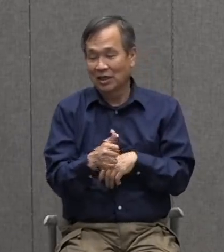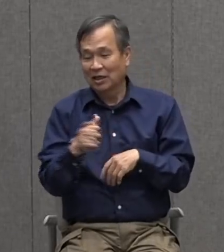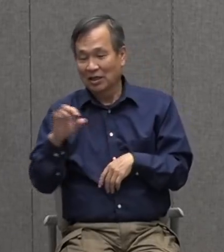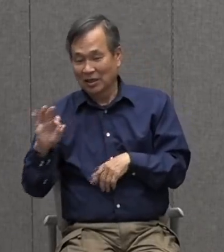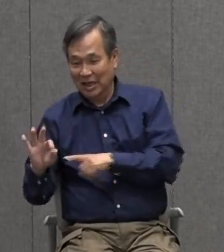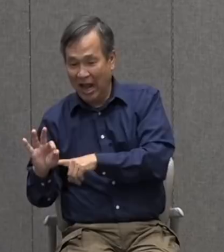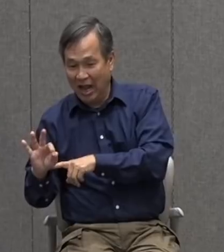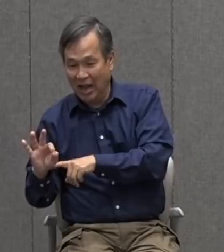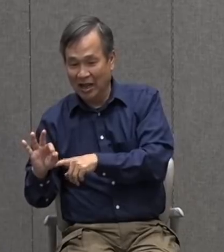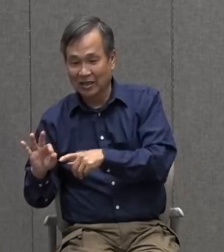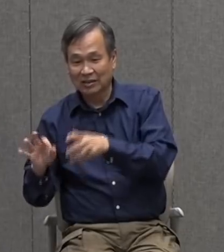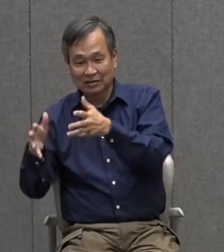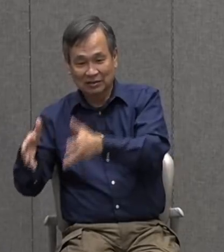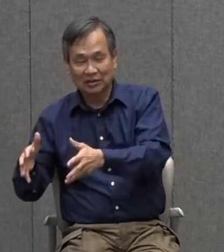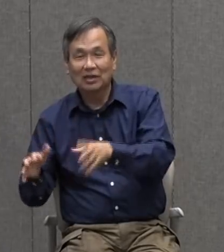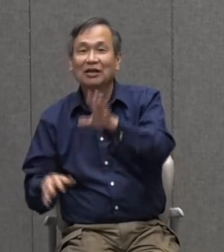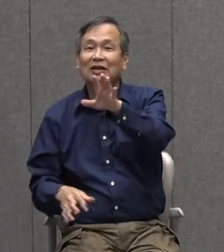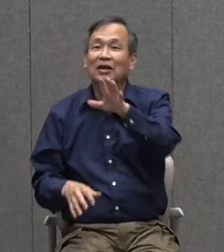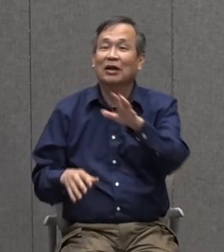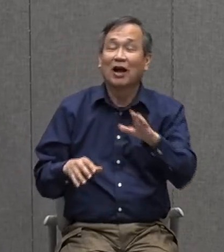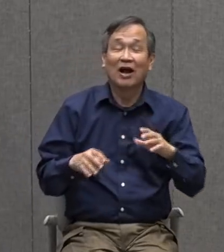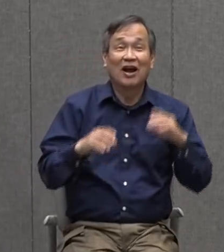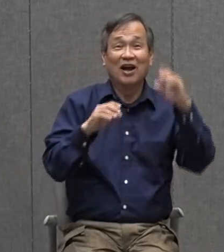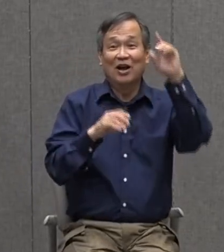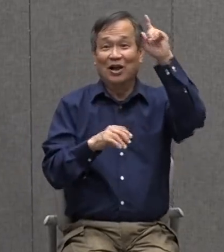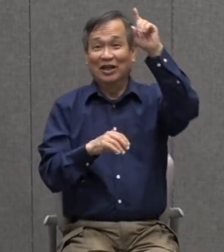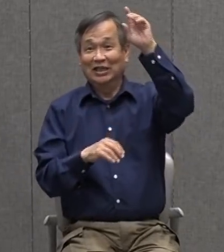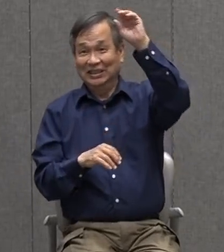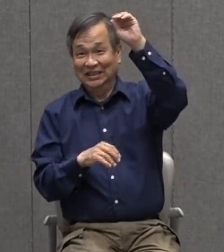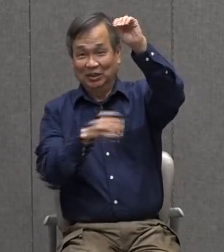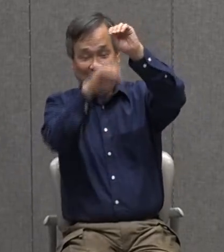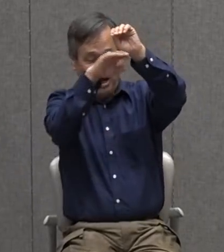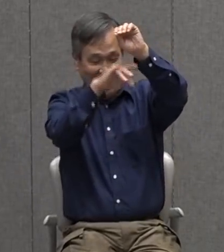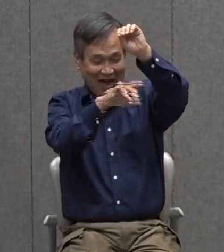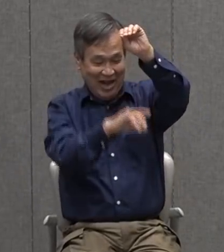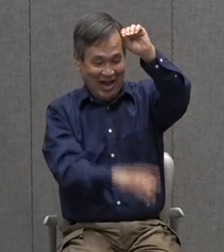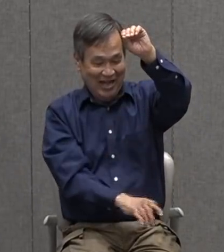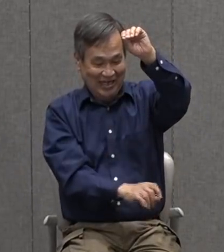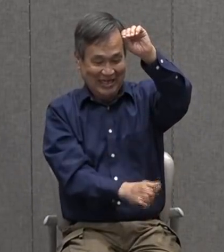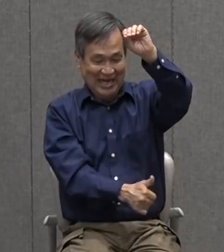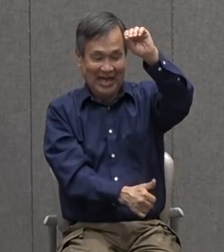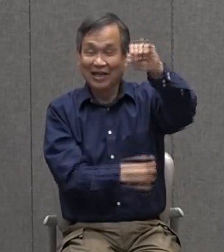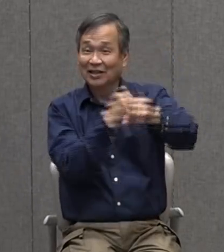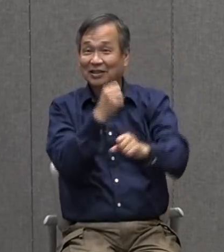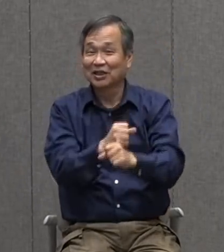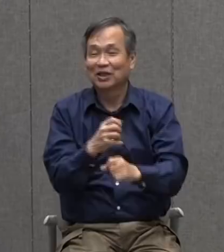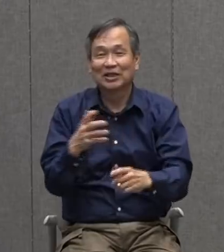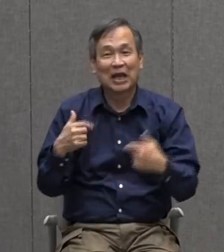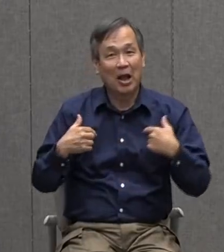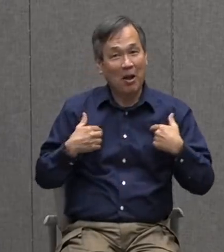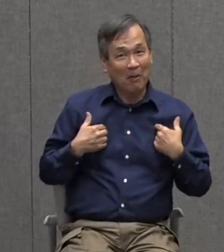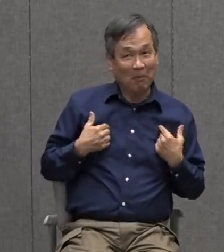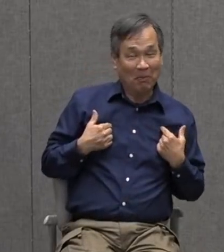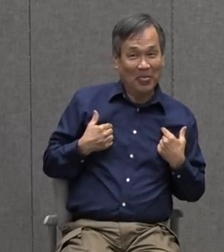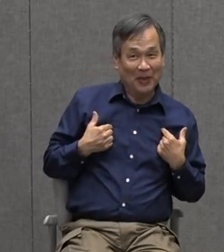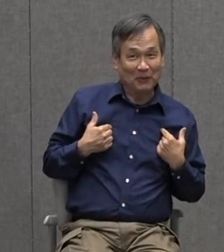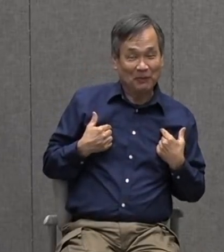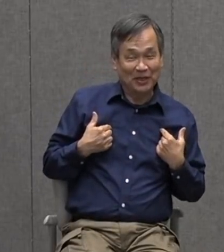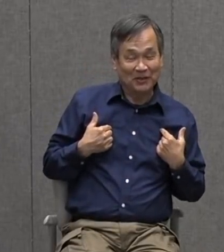So this is what I would like you to do. We've not finished reading our book. But I don't wanna read that until the next time we see each